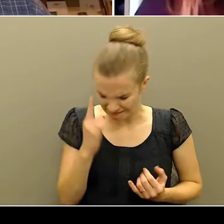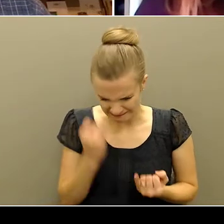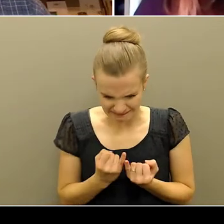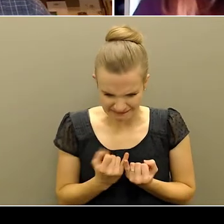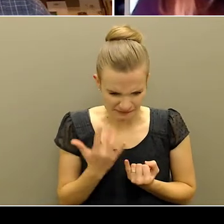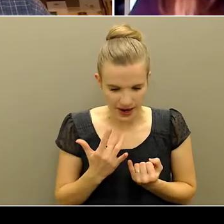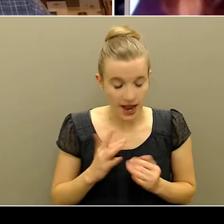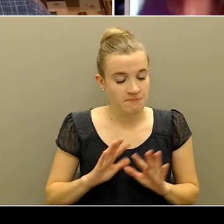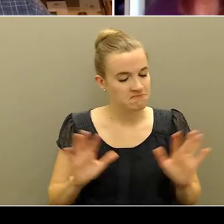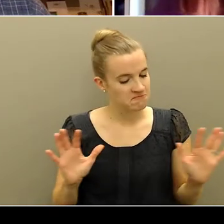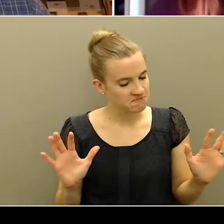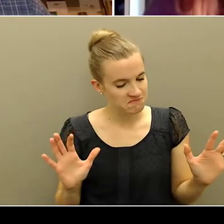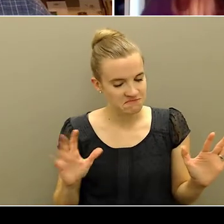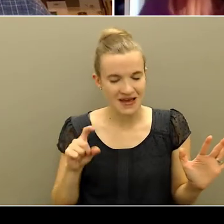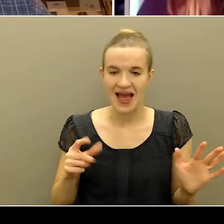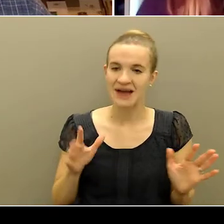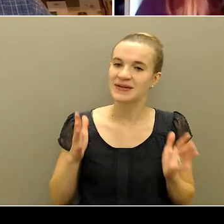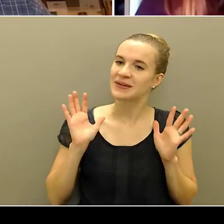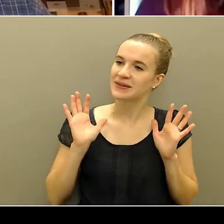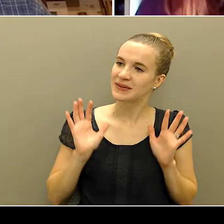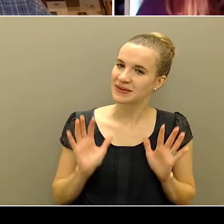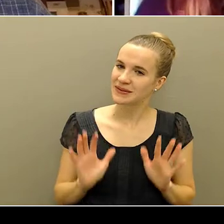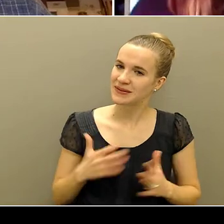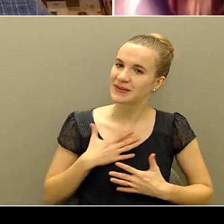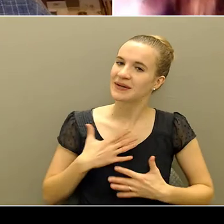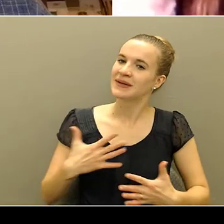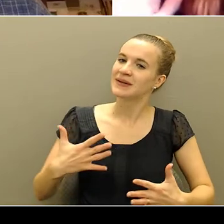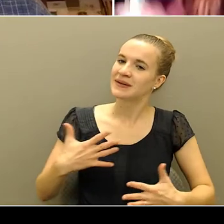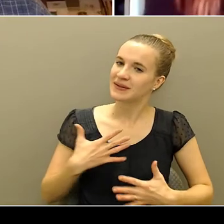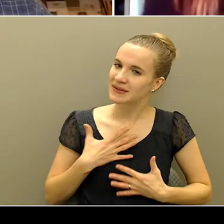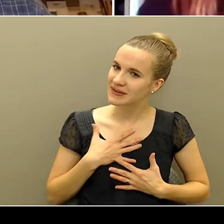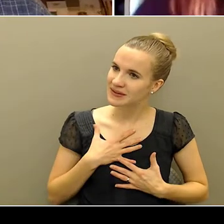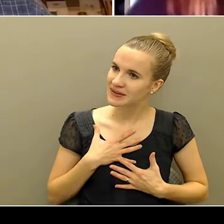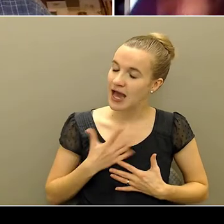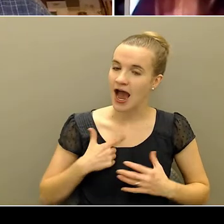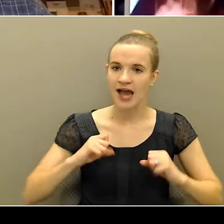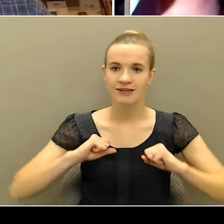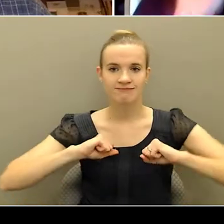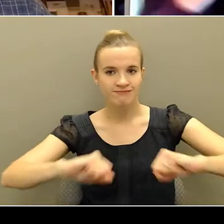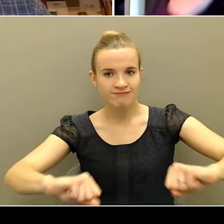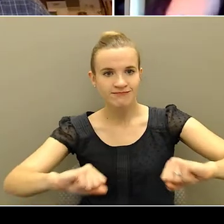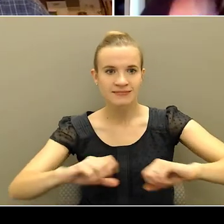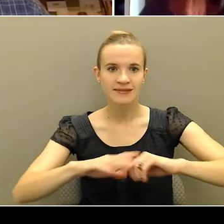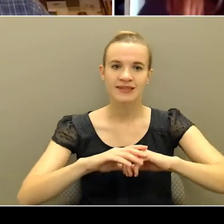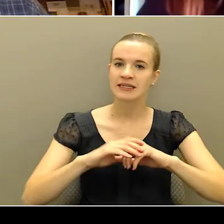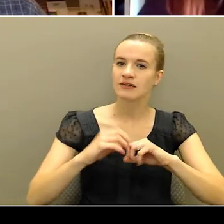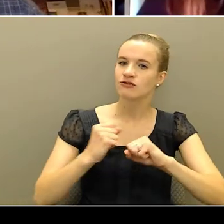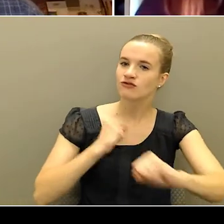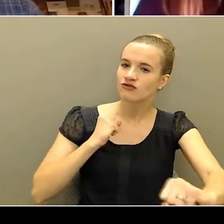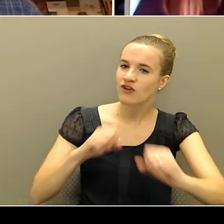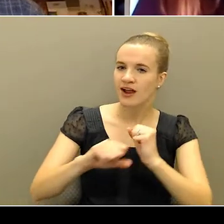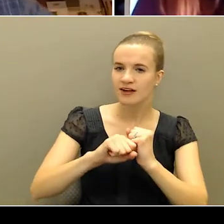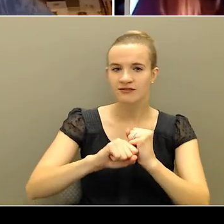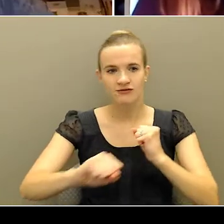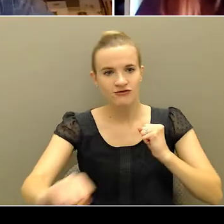water you know, maybe do some writing. Okay, now it's time to journal, you know, I always have my my notebook around with me for deep thoughts about